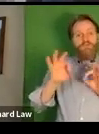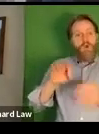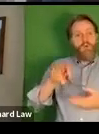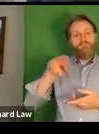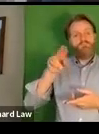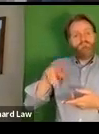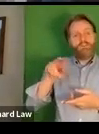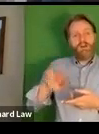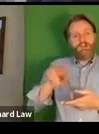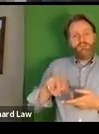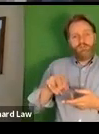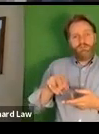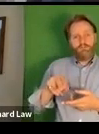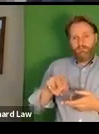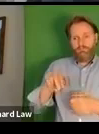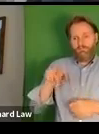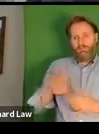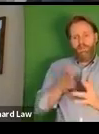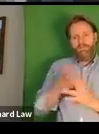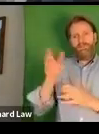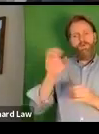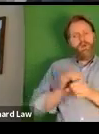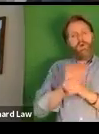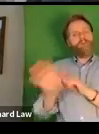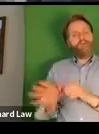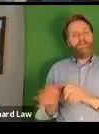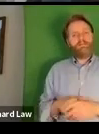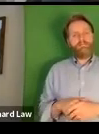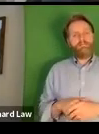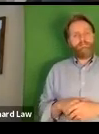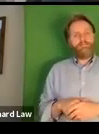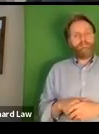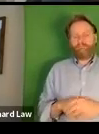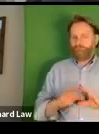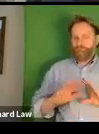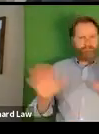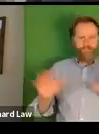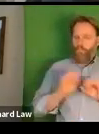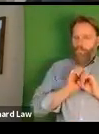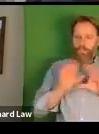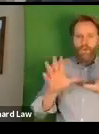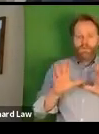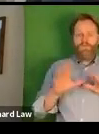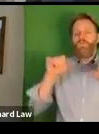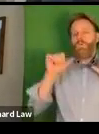contributions until the end of the legal process we believe that's grossly unfair